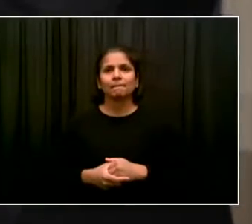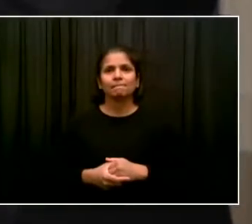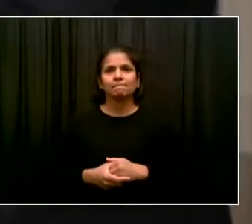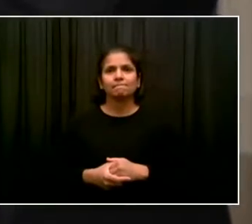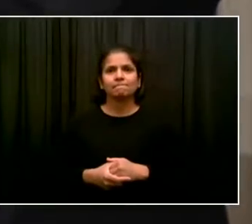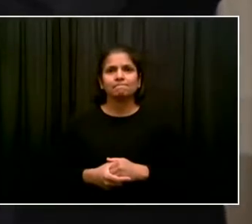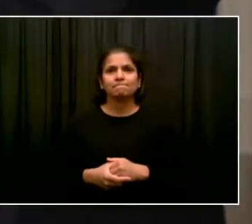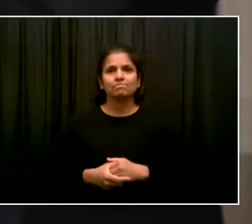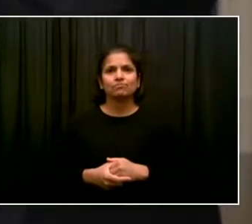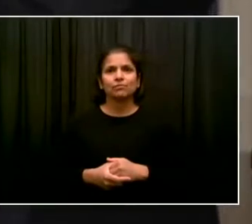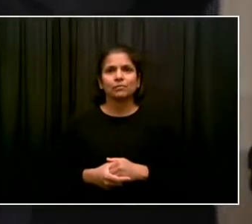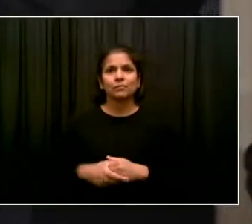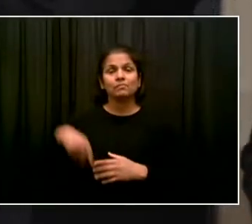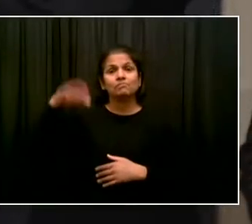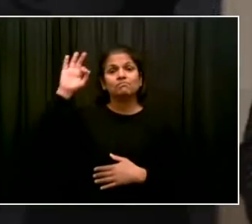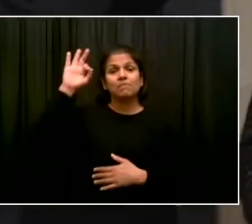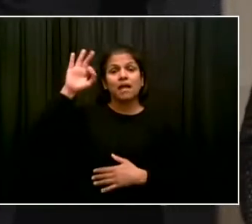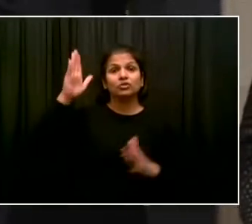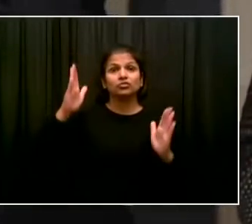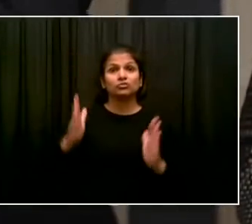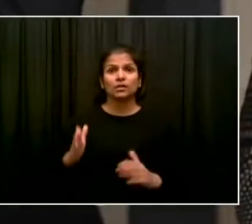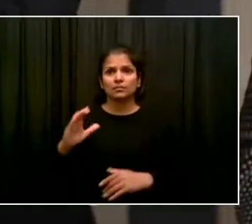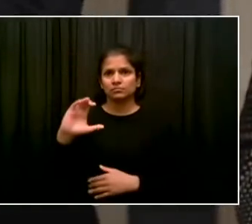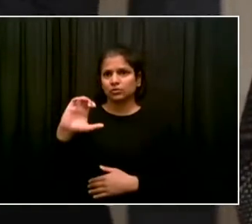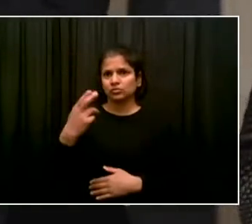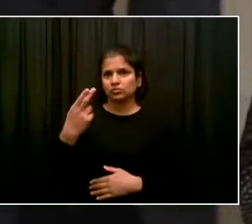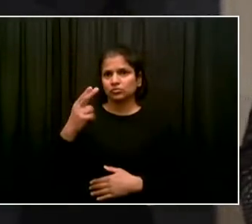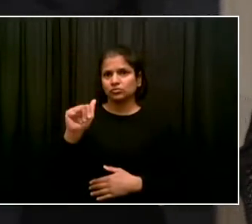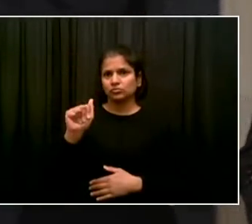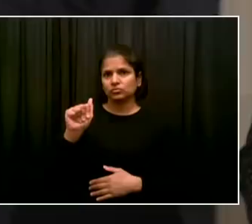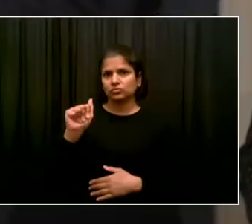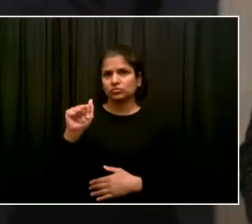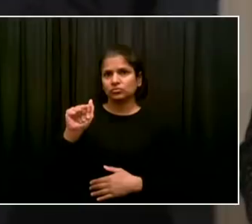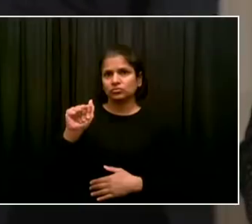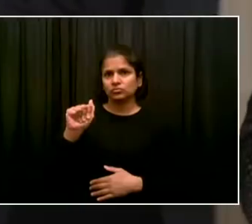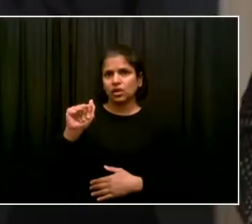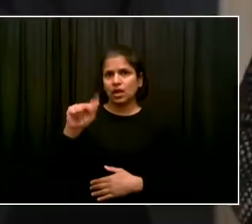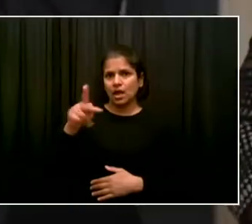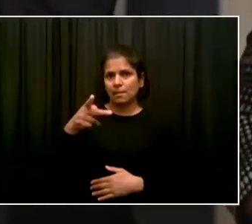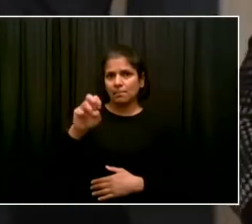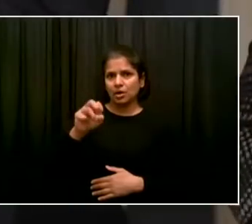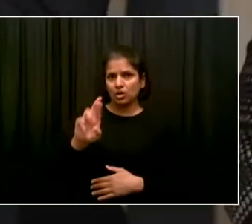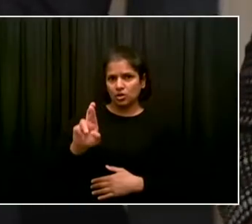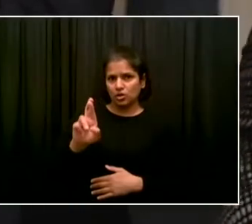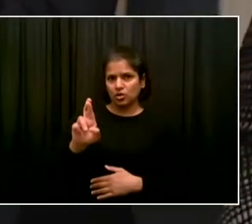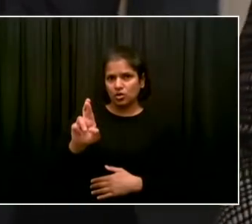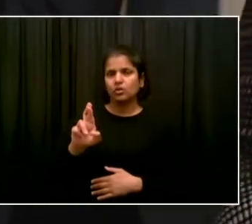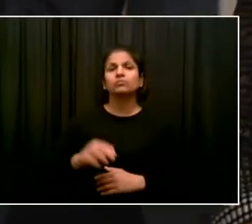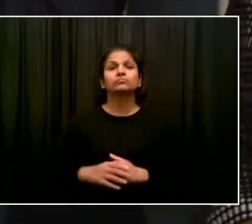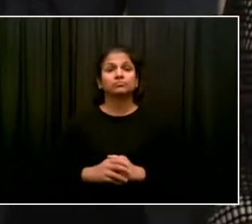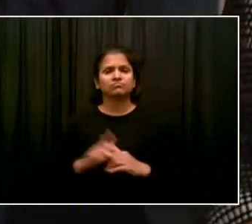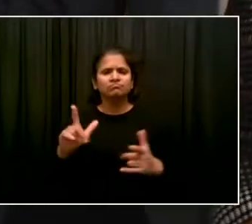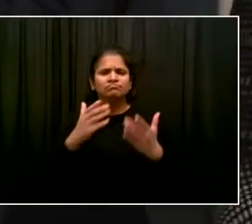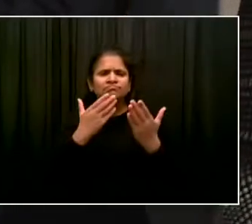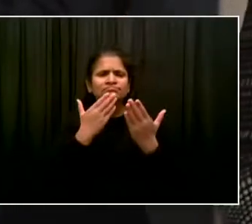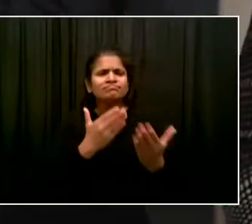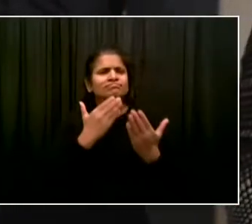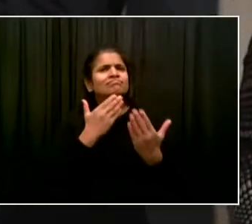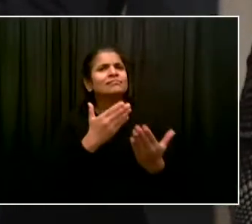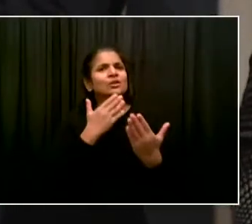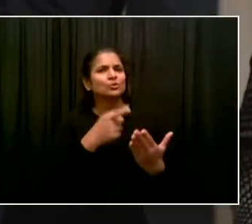LOVED ME. MY